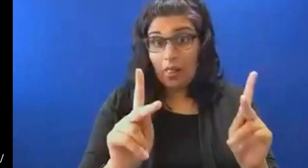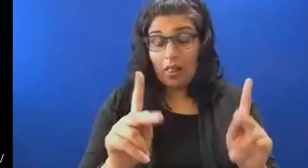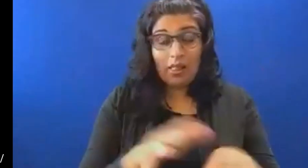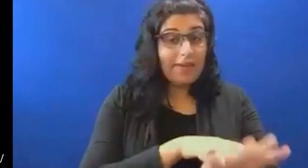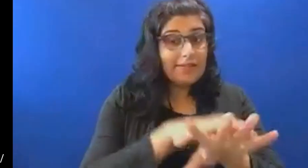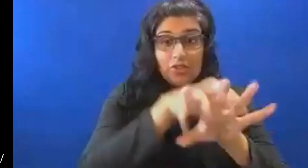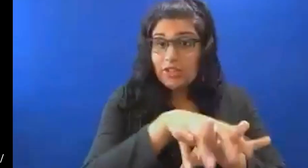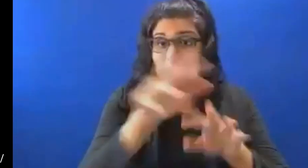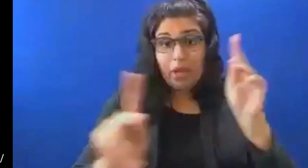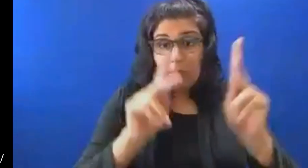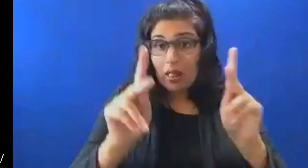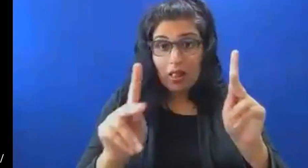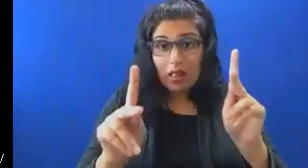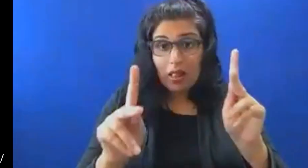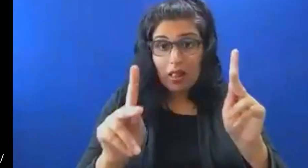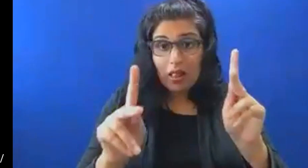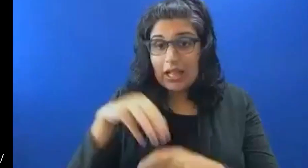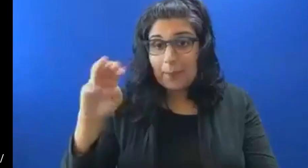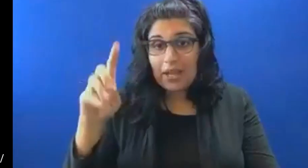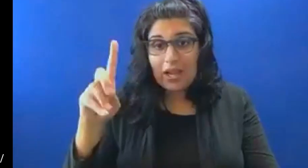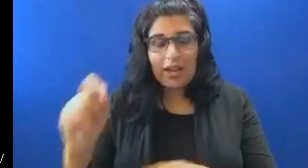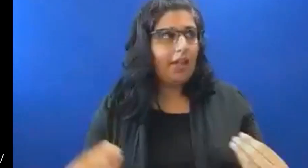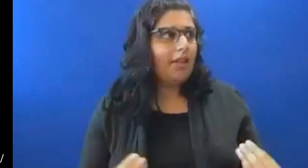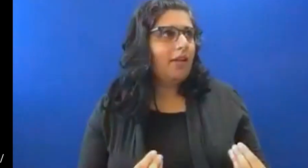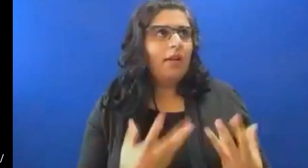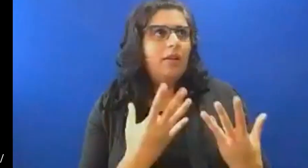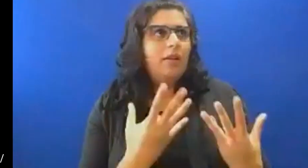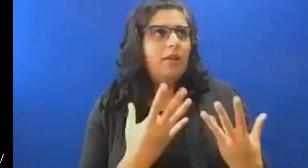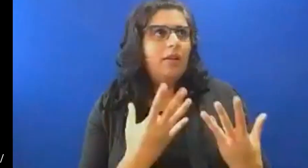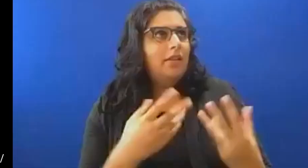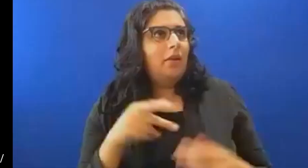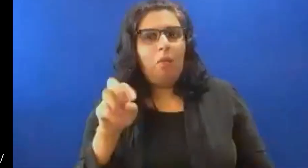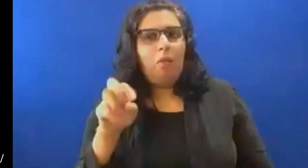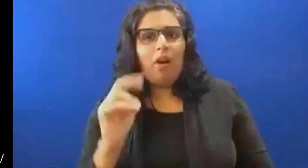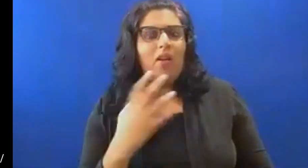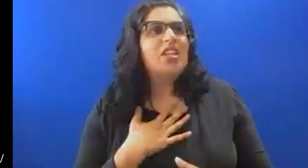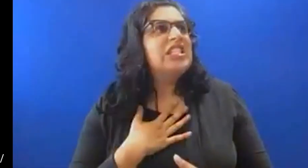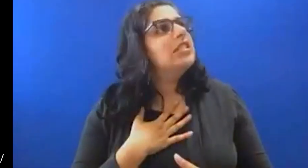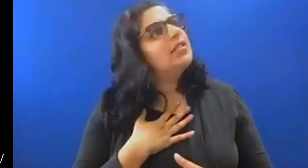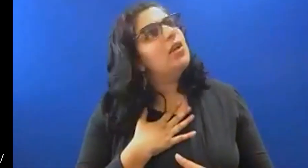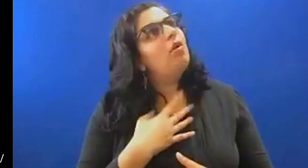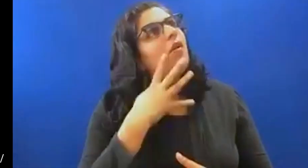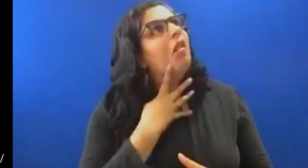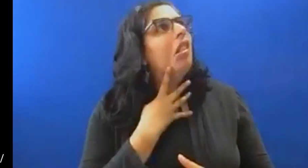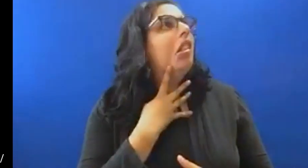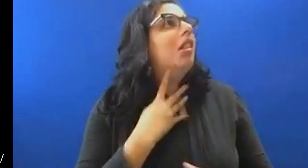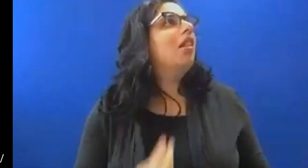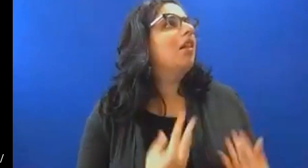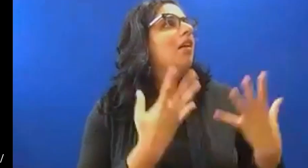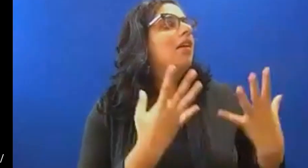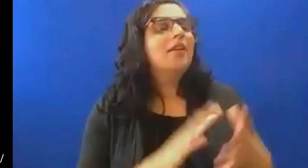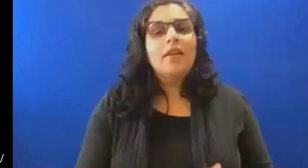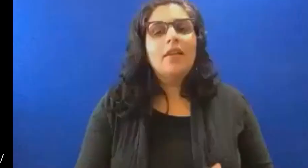And in the media, inspiration porn is that rags to riches story, overcoming poverty,